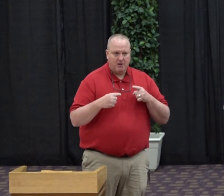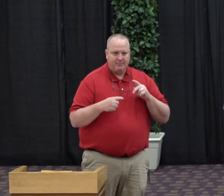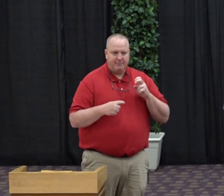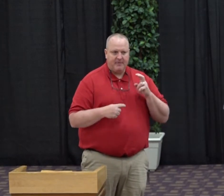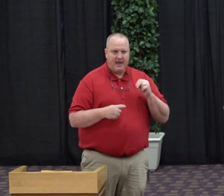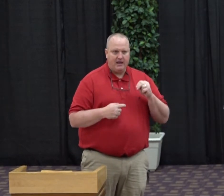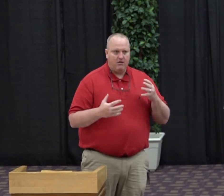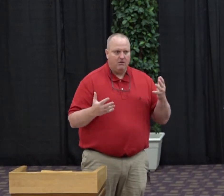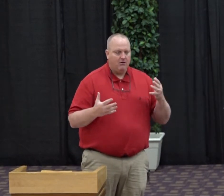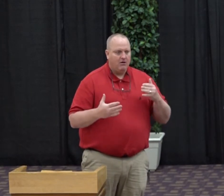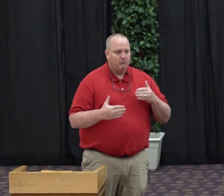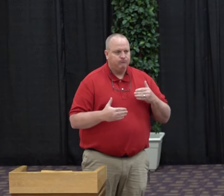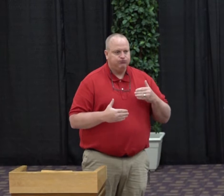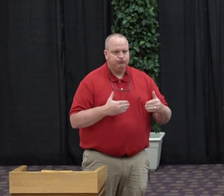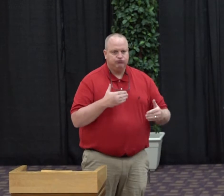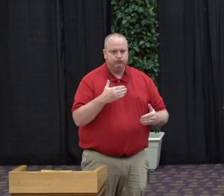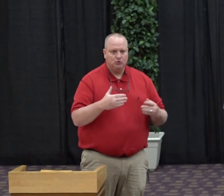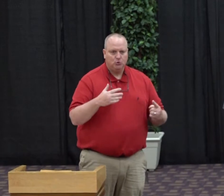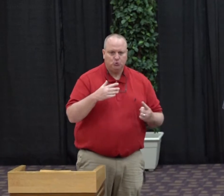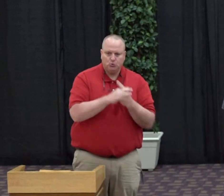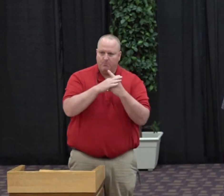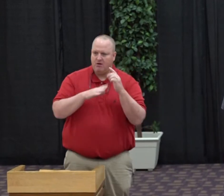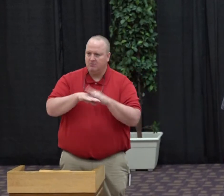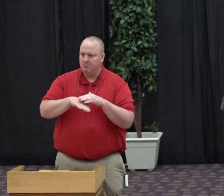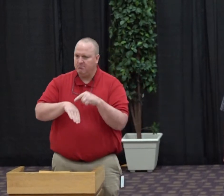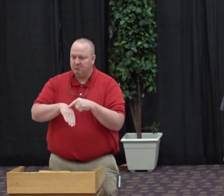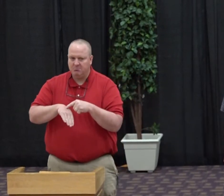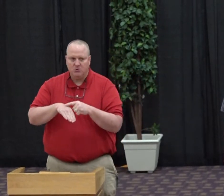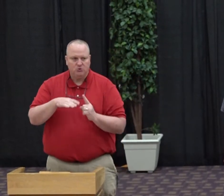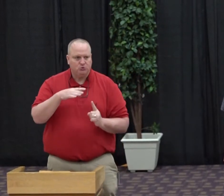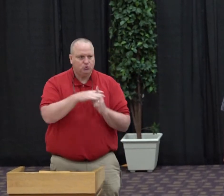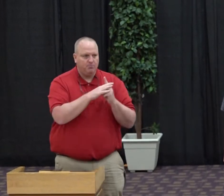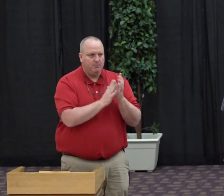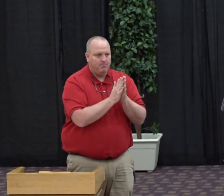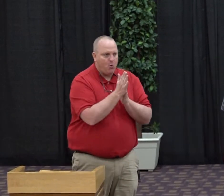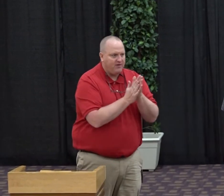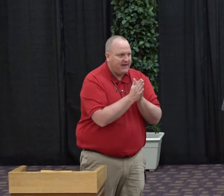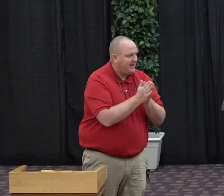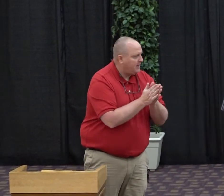She struggled a little bit at the beginning. But as time went on, she was showing up on time.